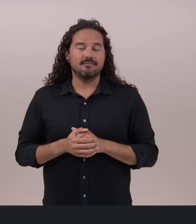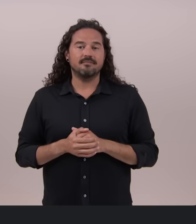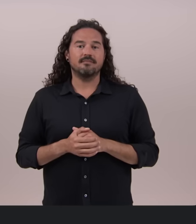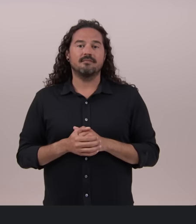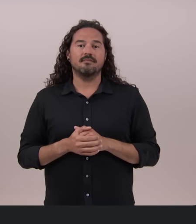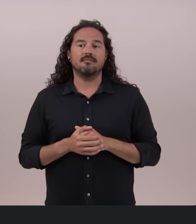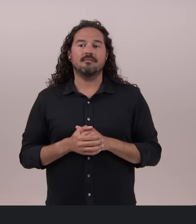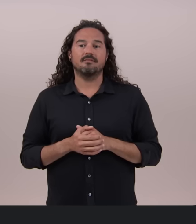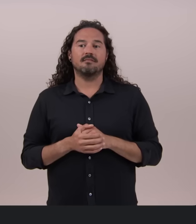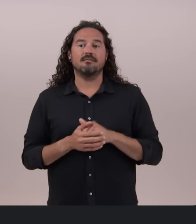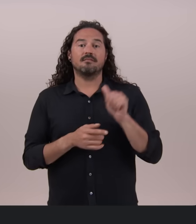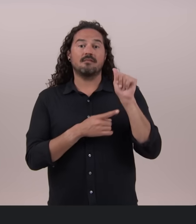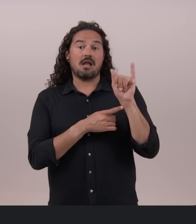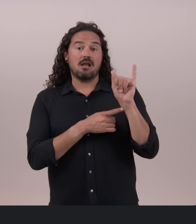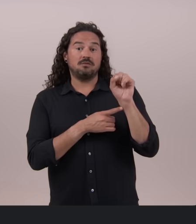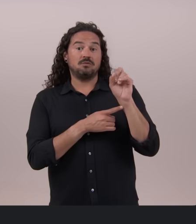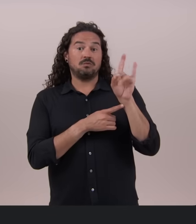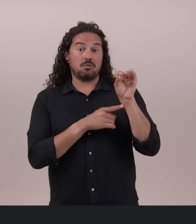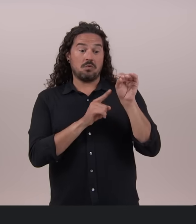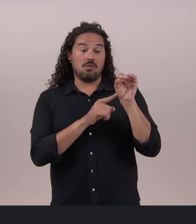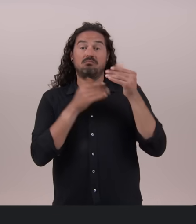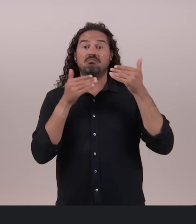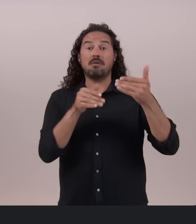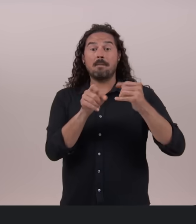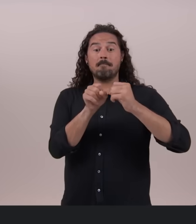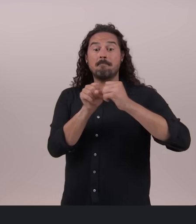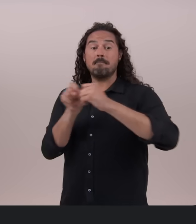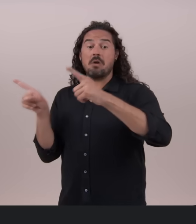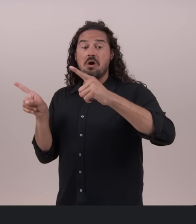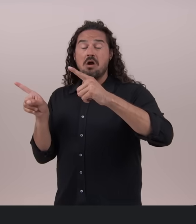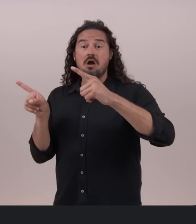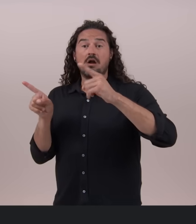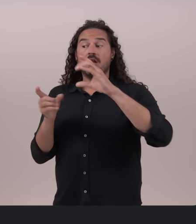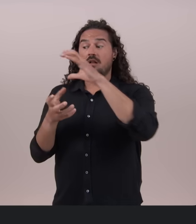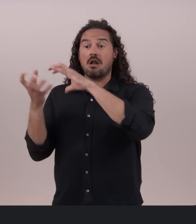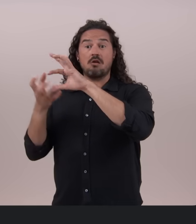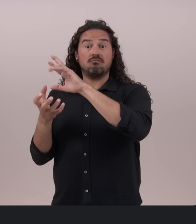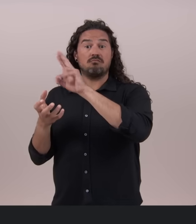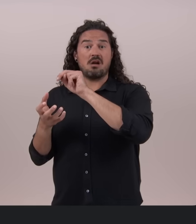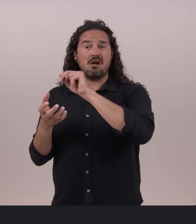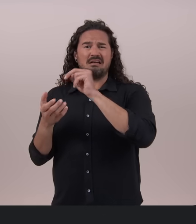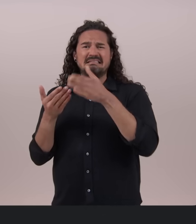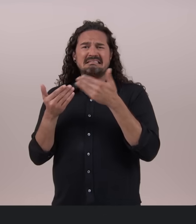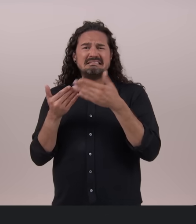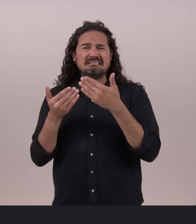Deploying from AI Studio to Cloud Run is just a few clicks.